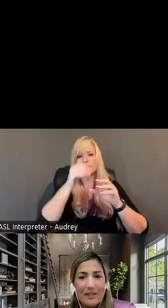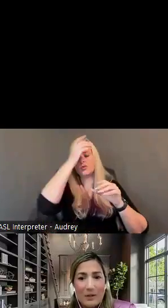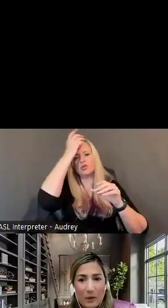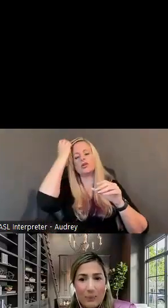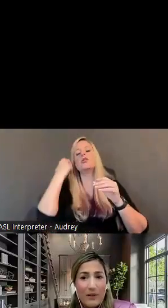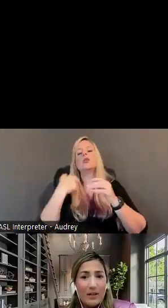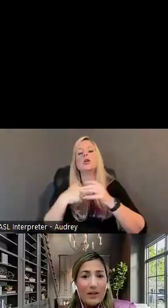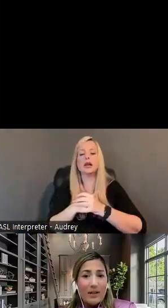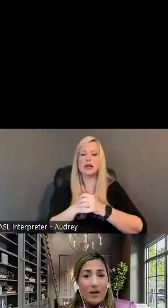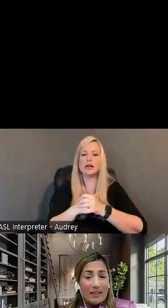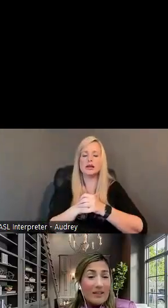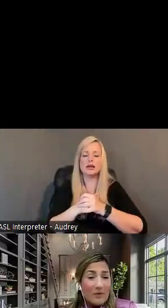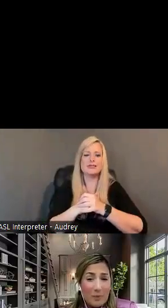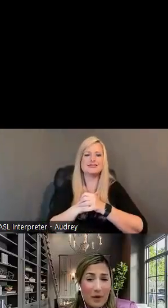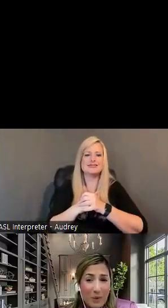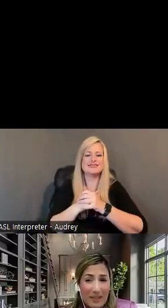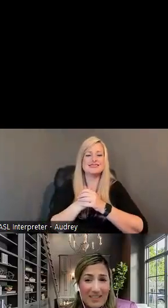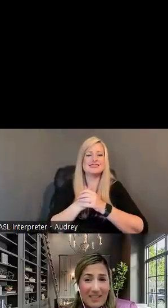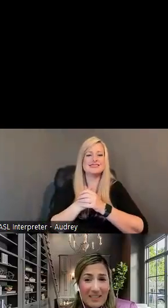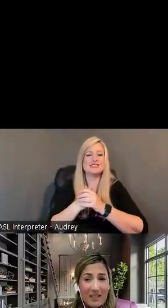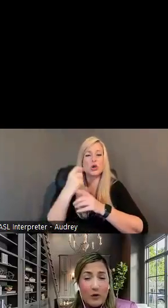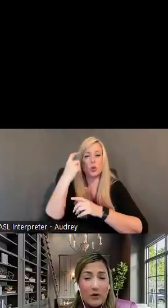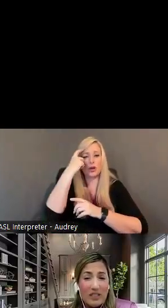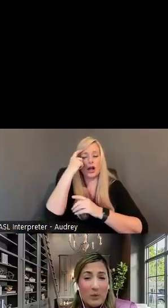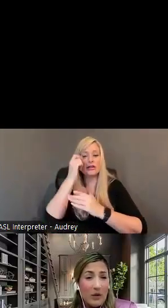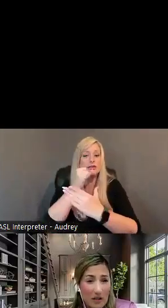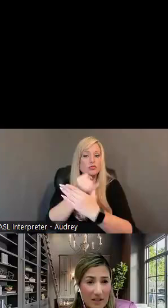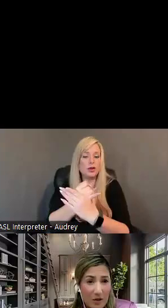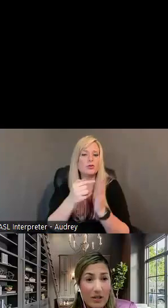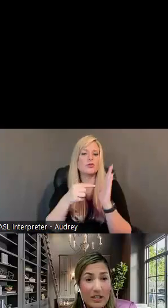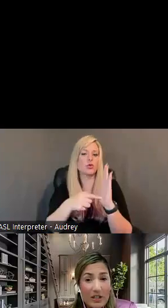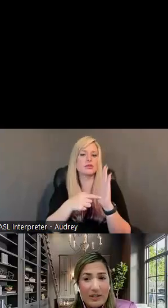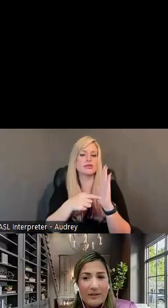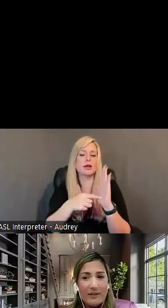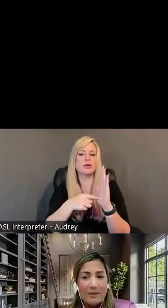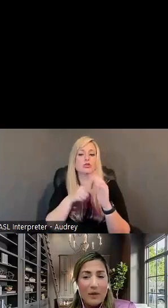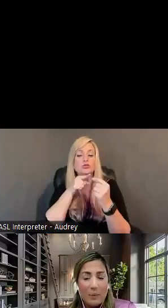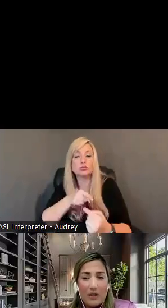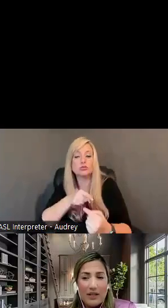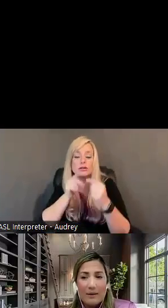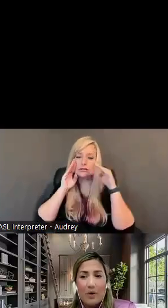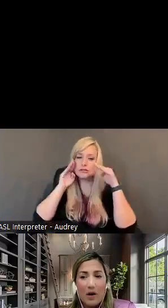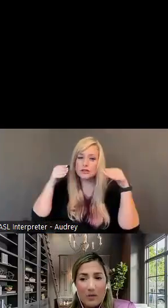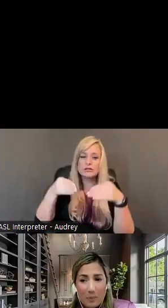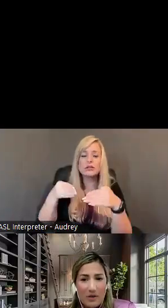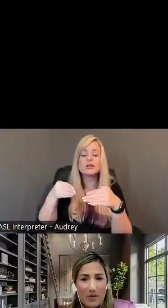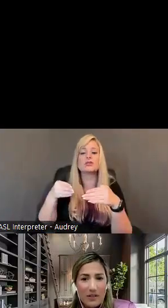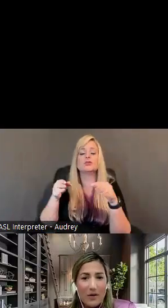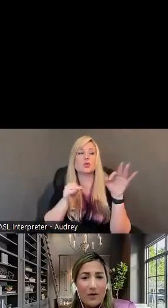So cognitive impairments, like difficulties with concentration, memory, and problem solving are